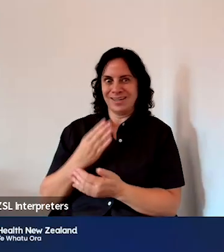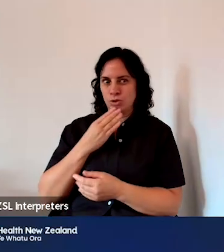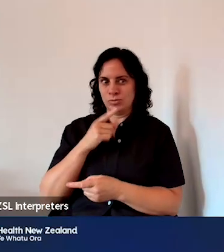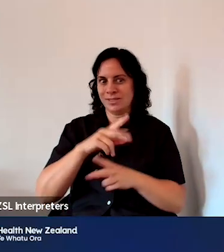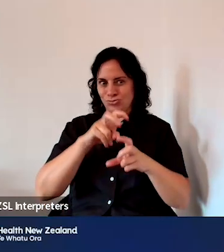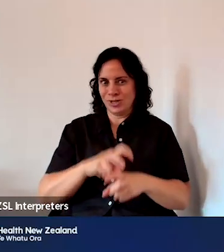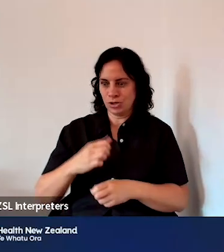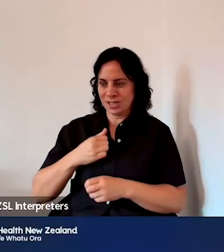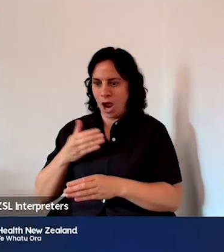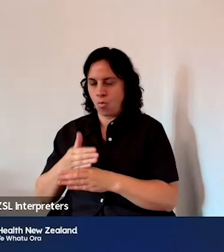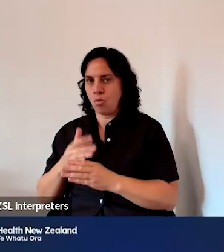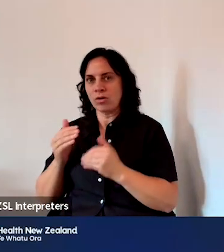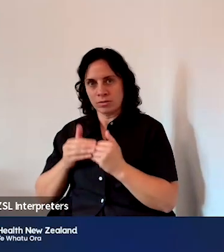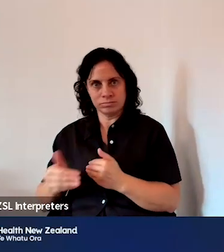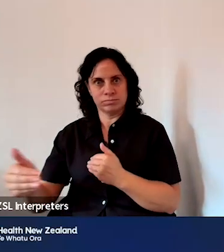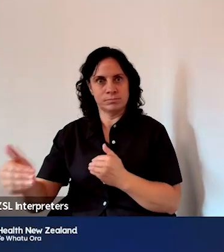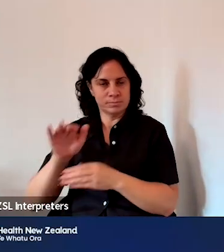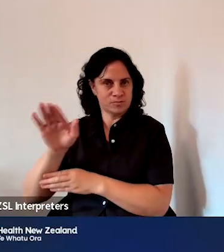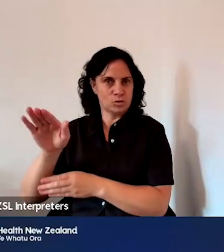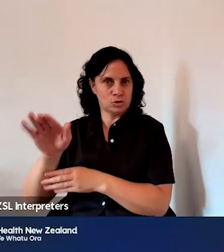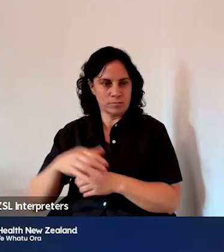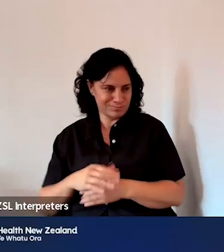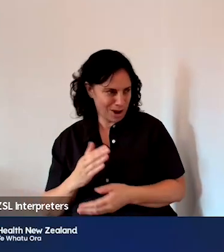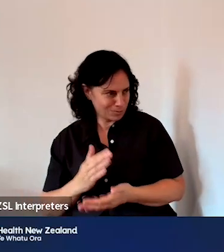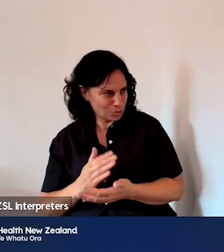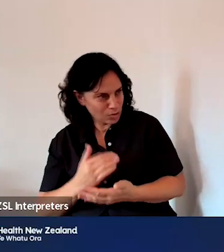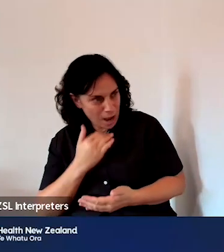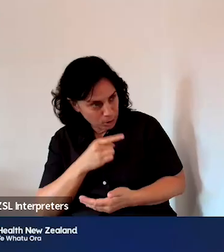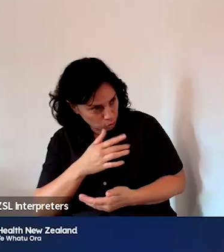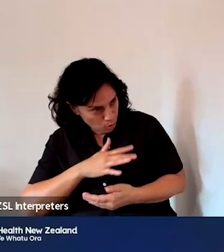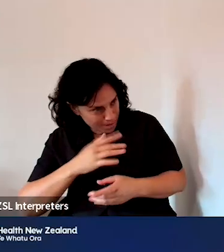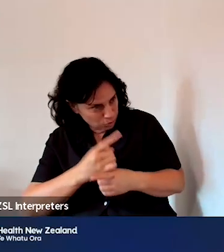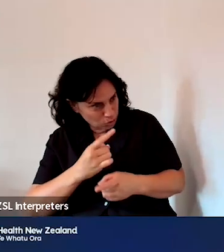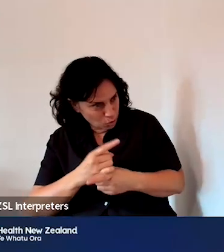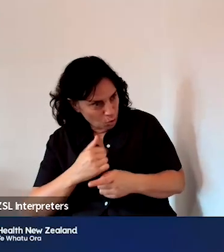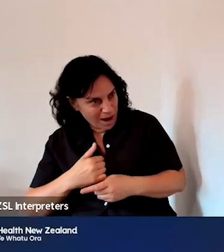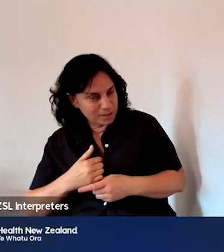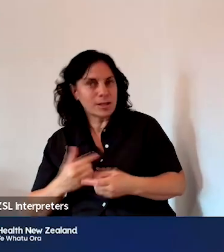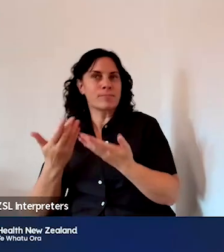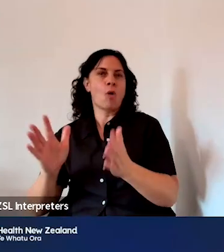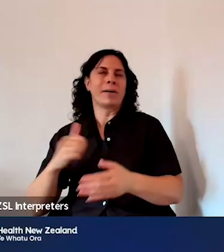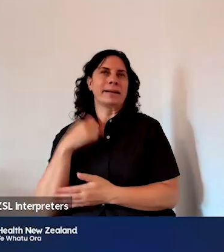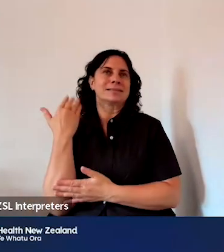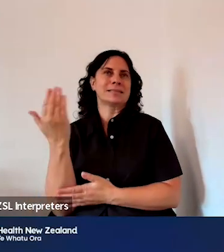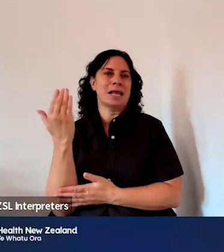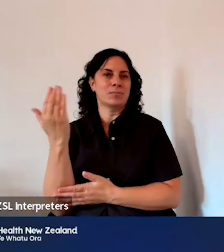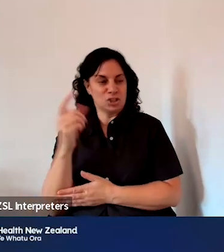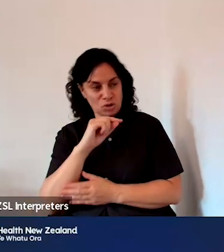And, I'm not sure how much you want me to talk. I'm sort of giving an opening statement, but, should I hand over to John now?